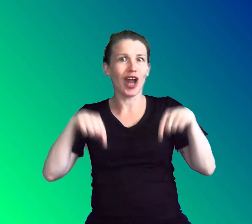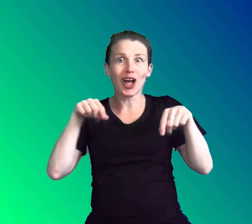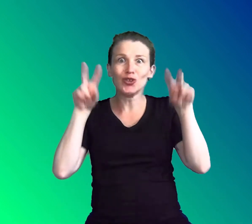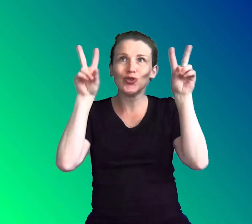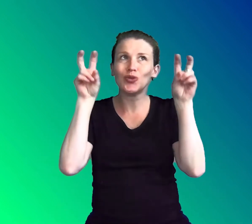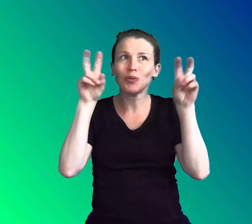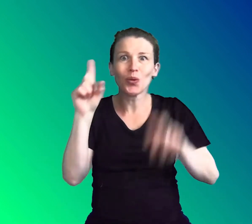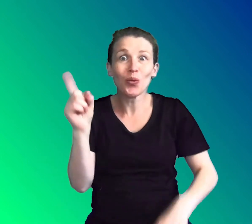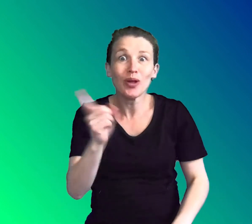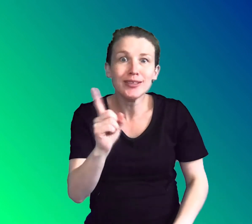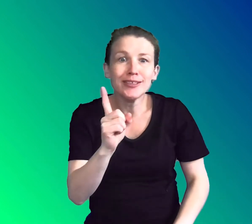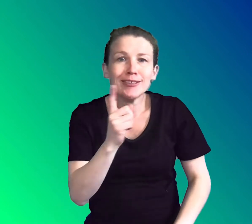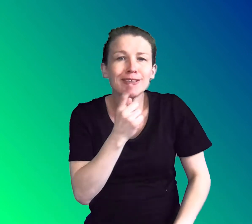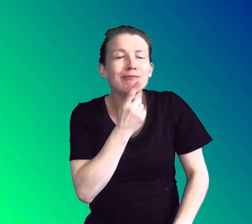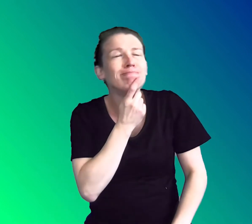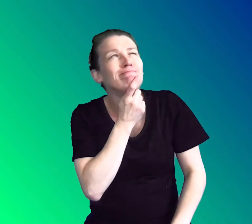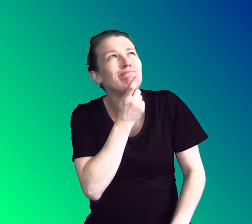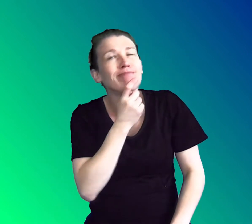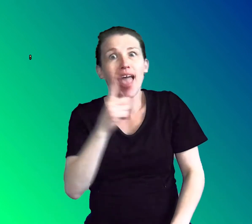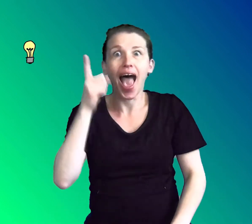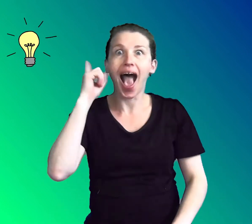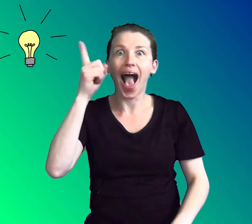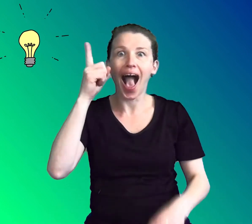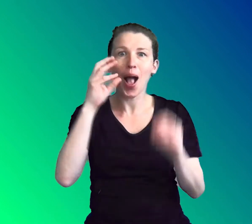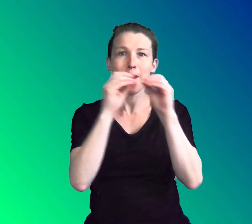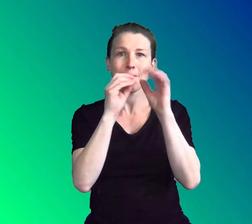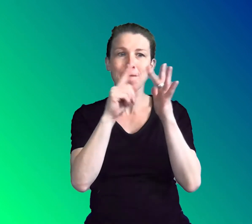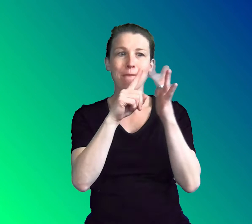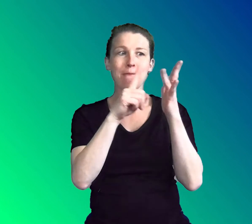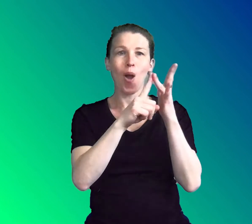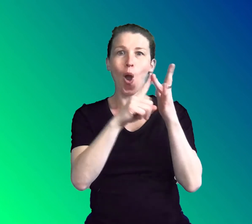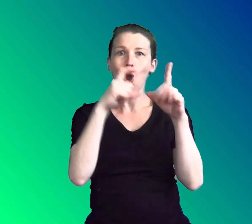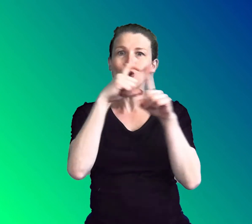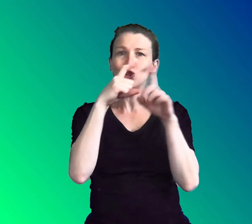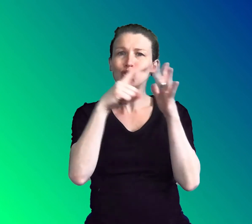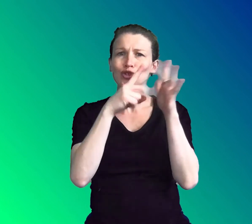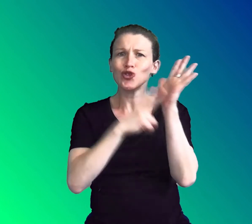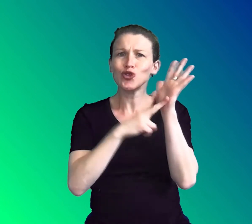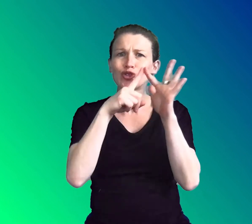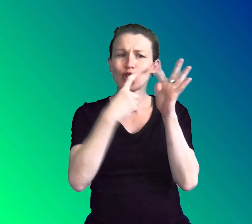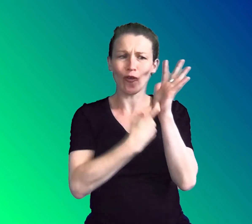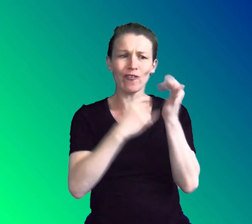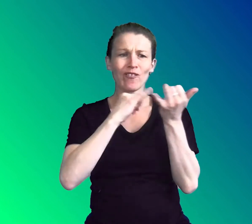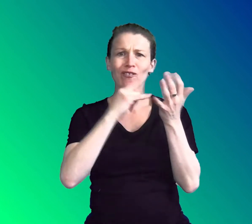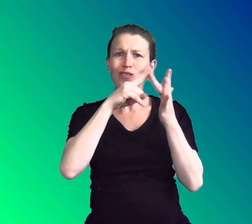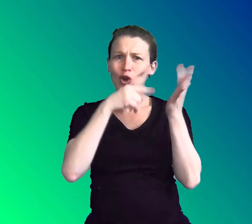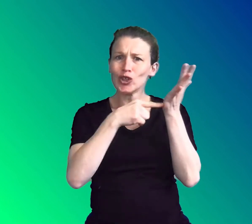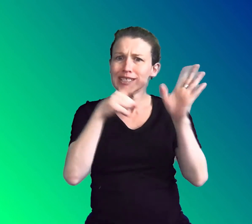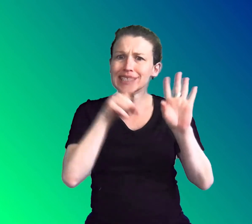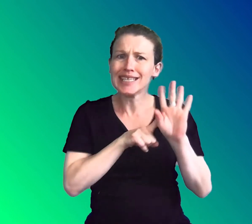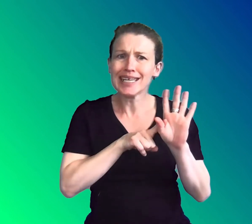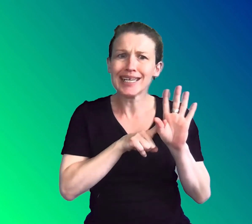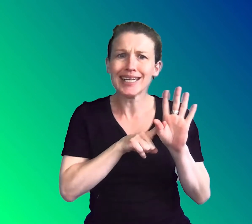Today's topic is biodiversity.